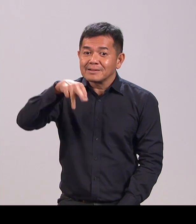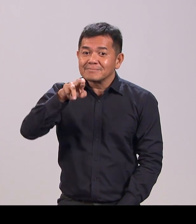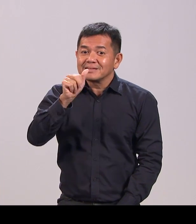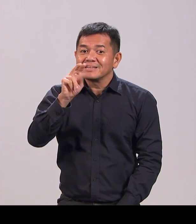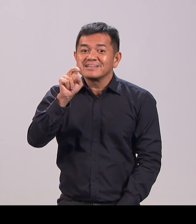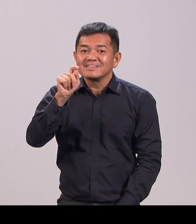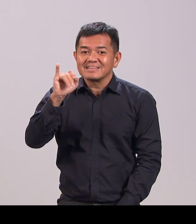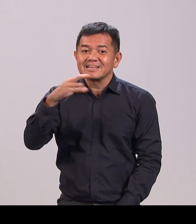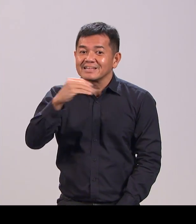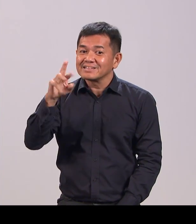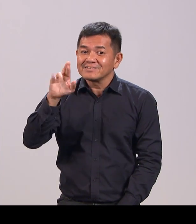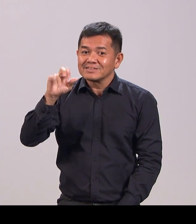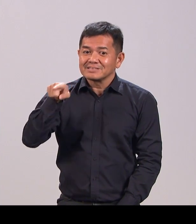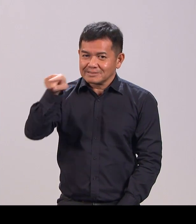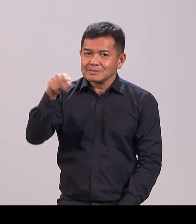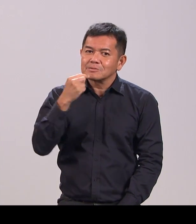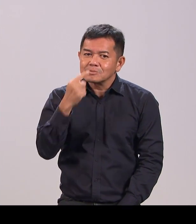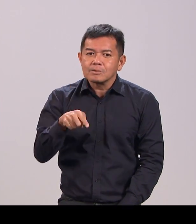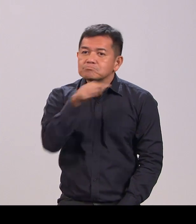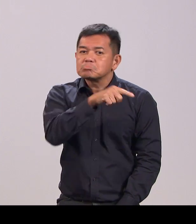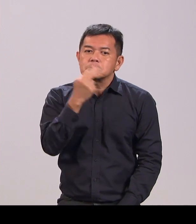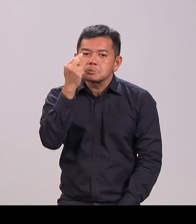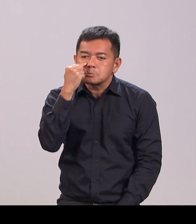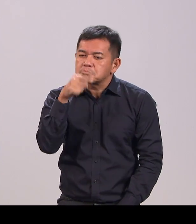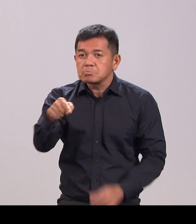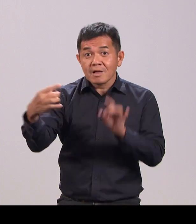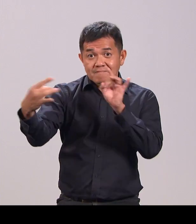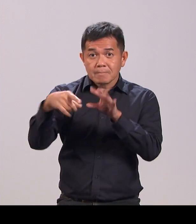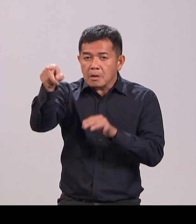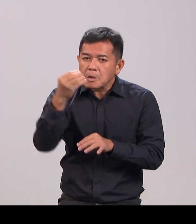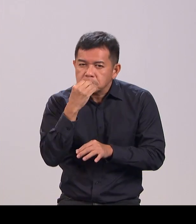Our schools are giving our students exposure to start-up hotspots all over the world.